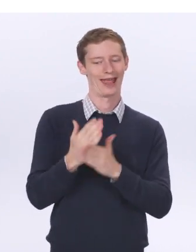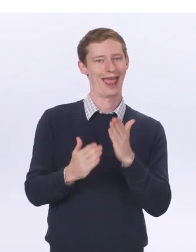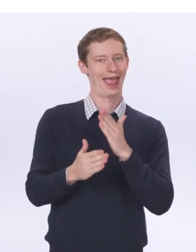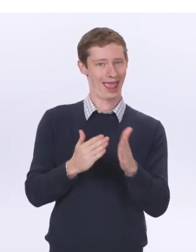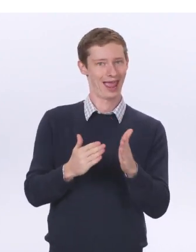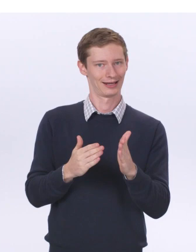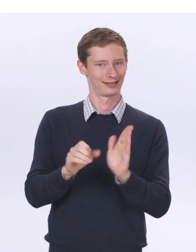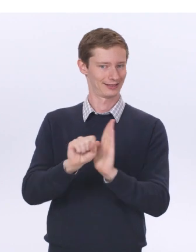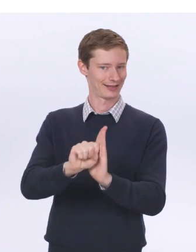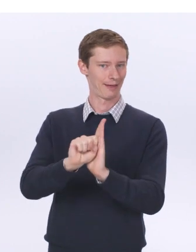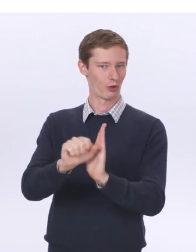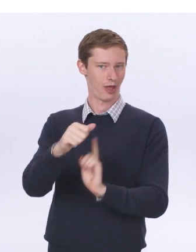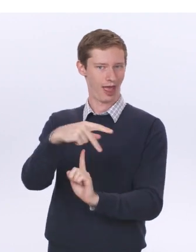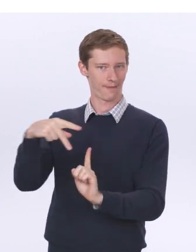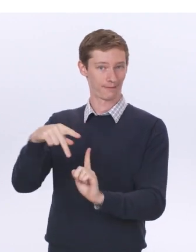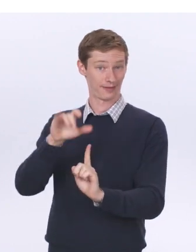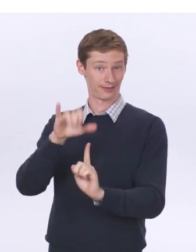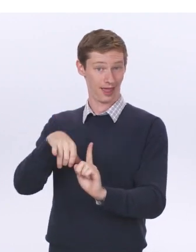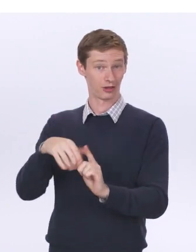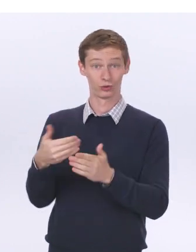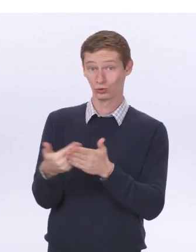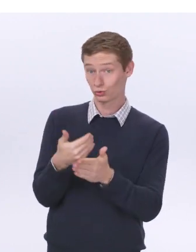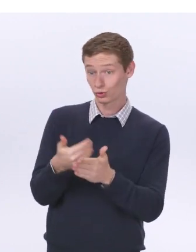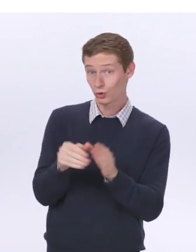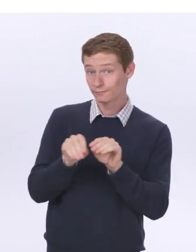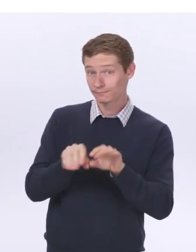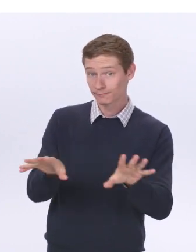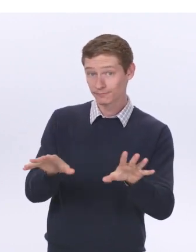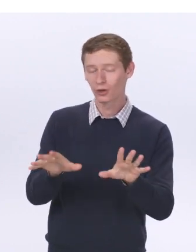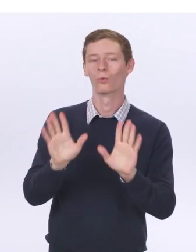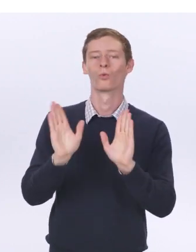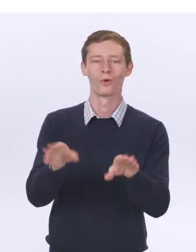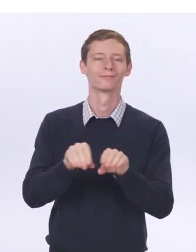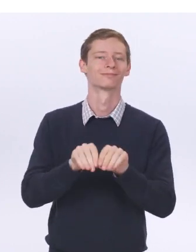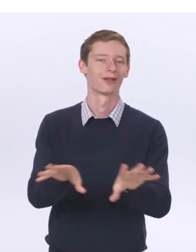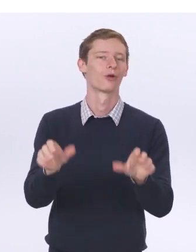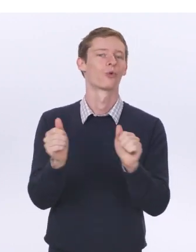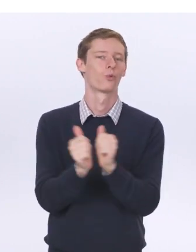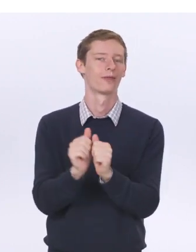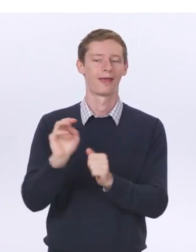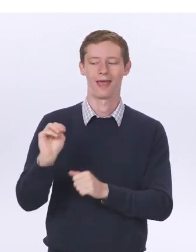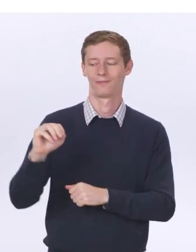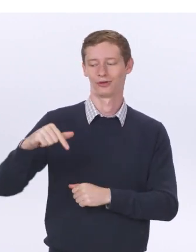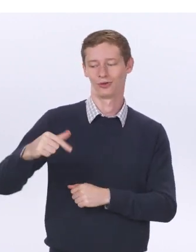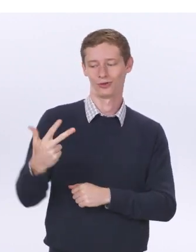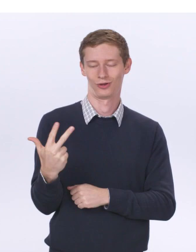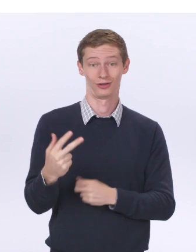with the Quest 3, including two new playable levels focused around interactions built with ISDK